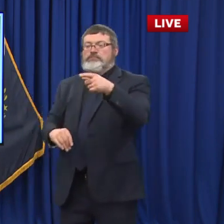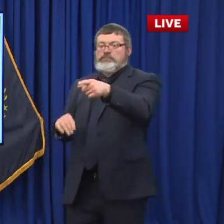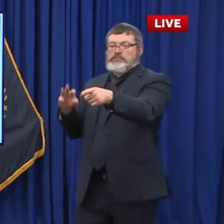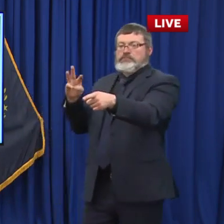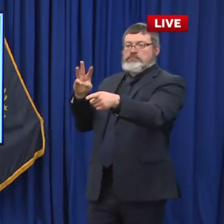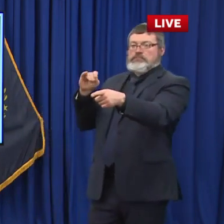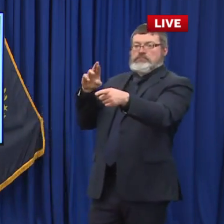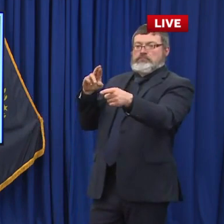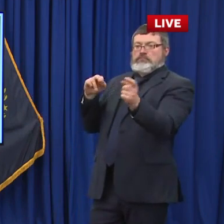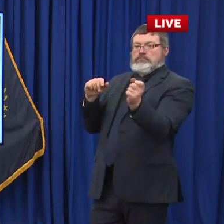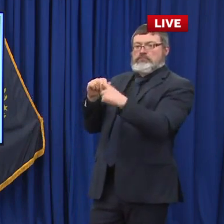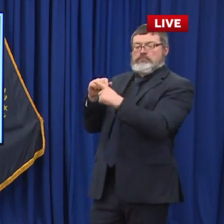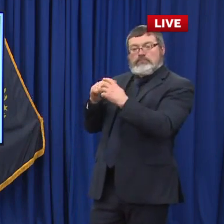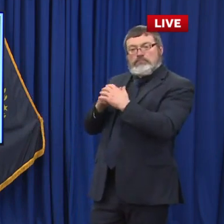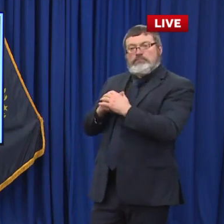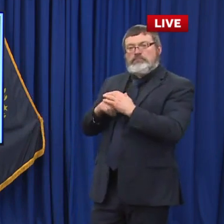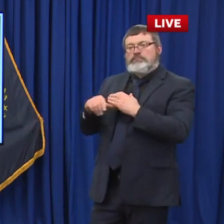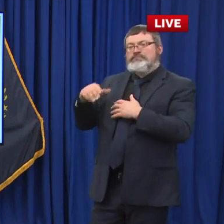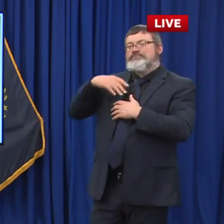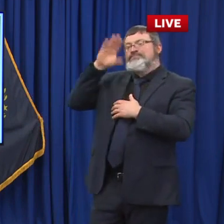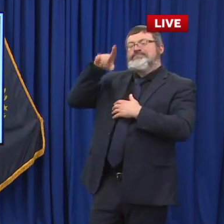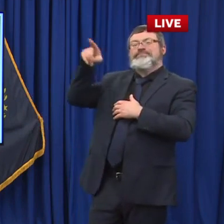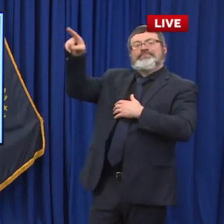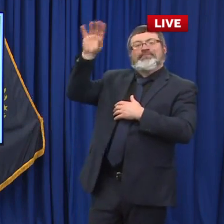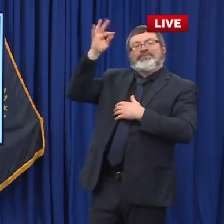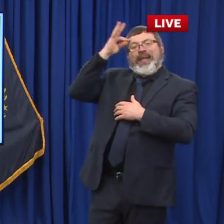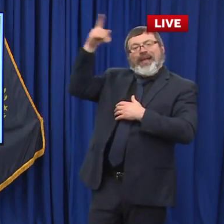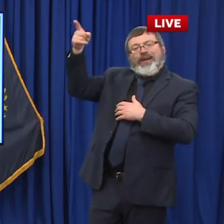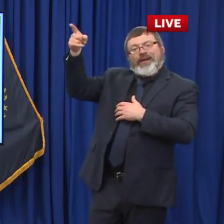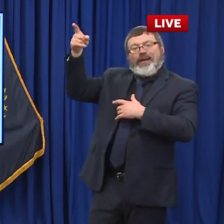WE WILL TAKE ANY AMOUNT WE CAN GET.